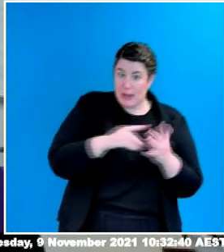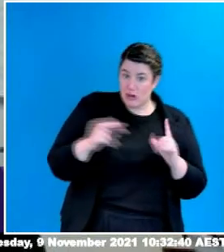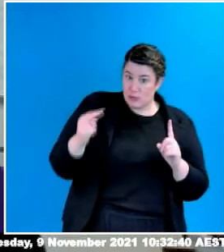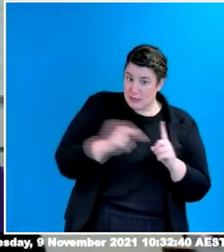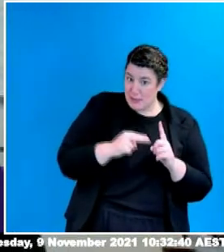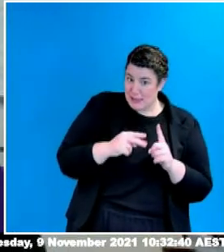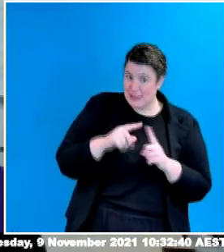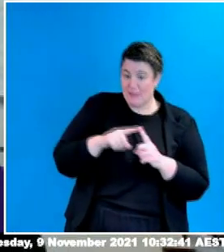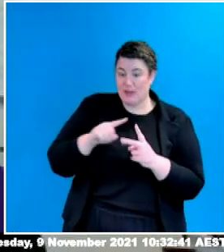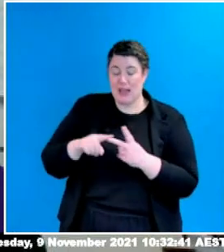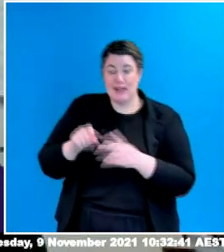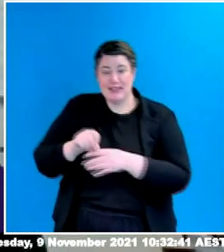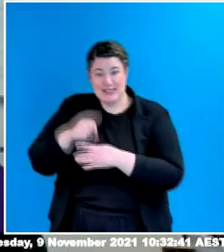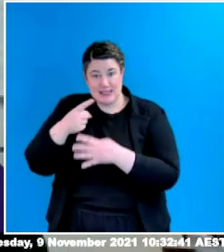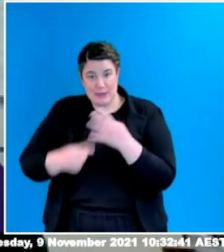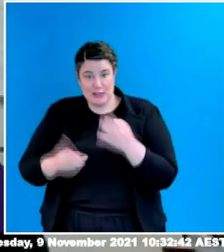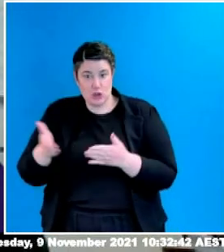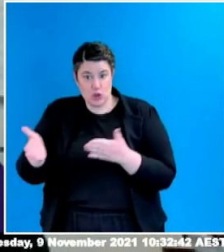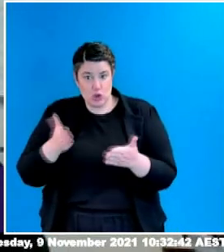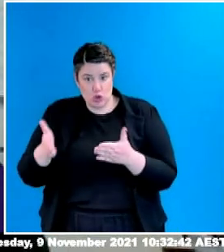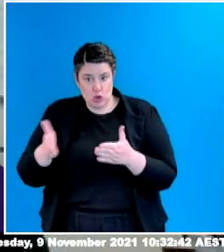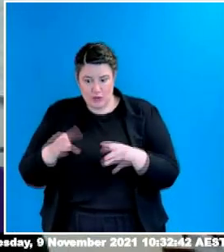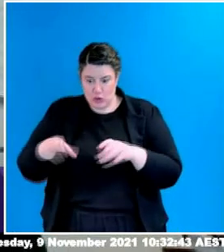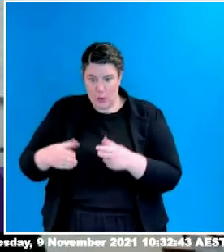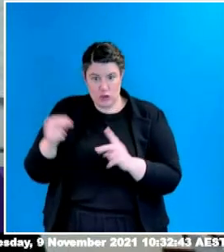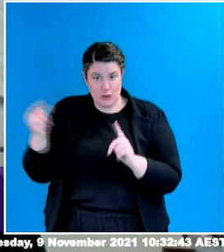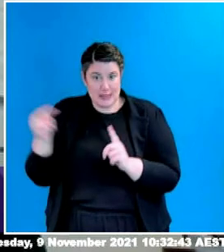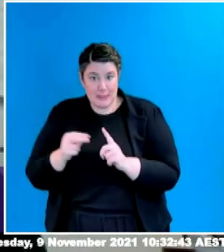and also a Disability Services Commissioner perspective.